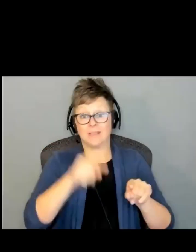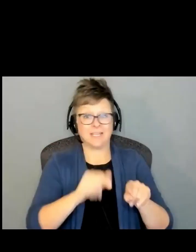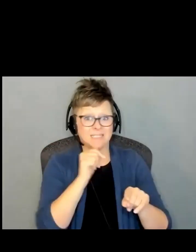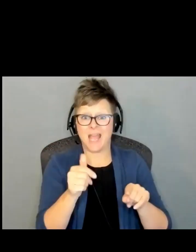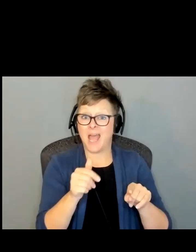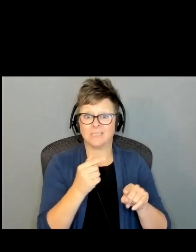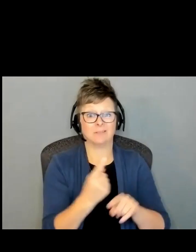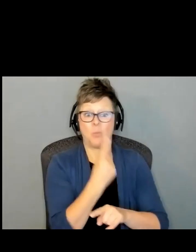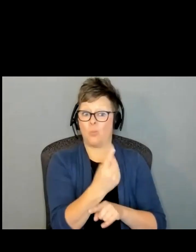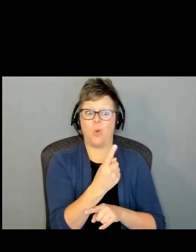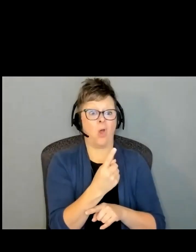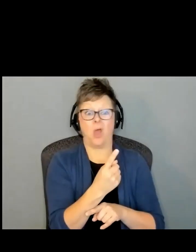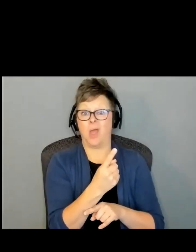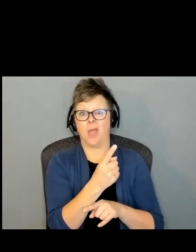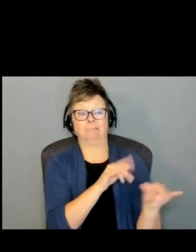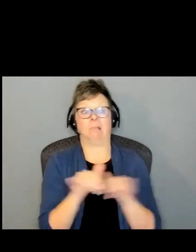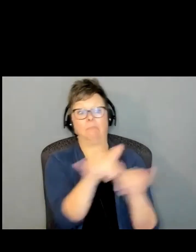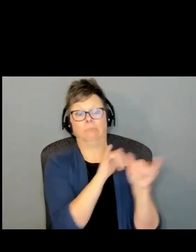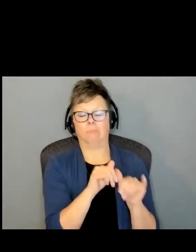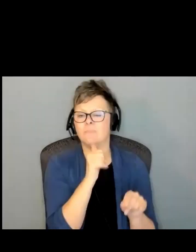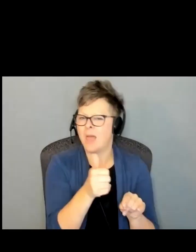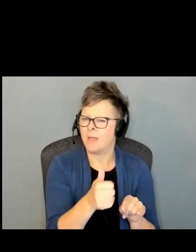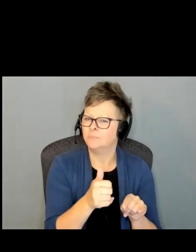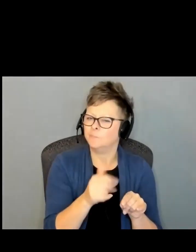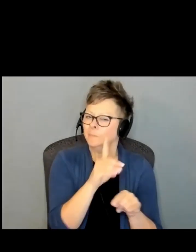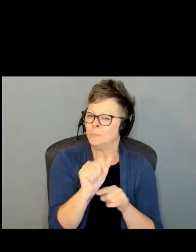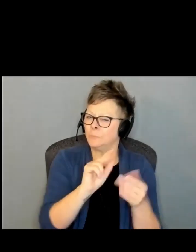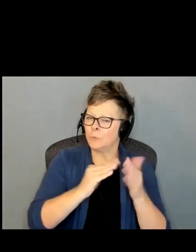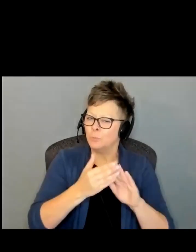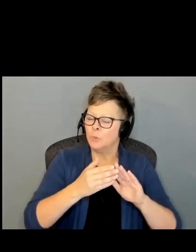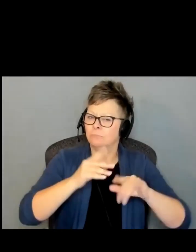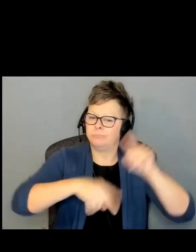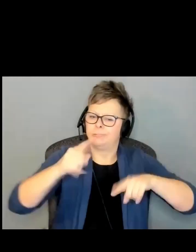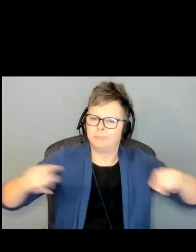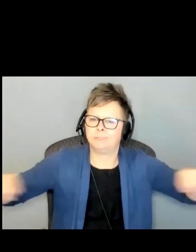So the questions is: How do you ensure that different needs of the heterogenous communities